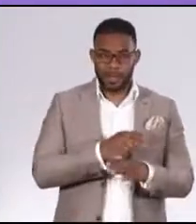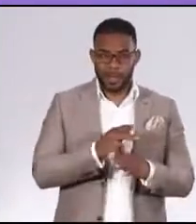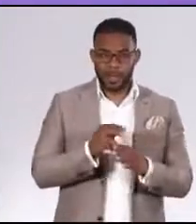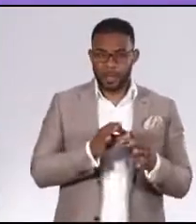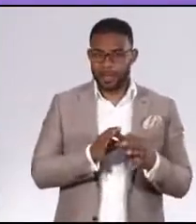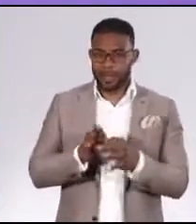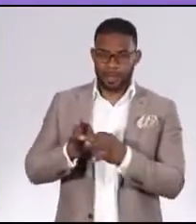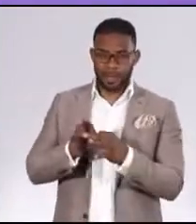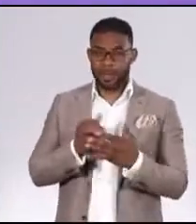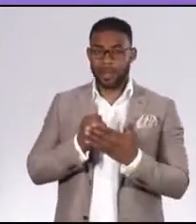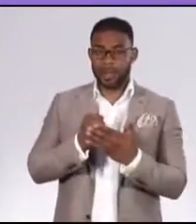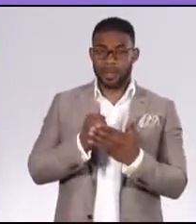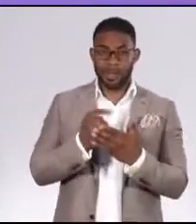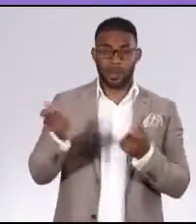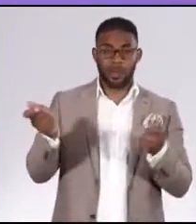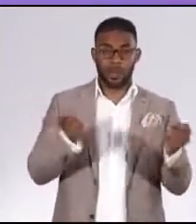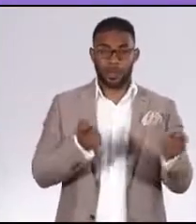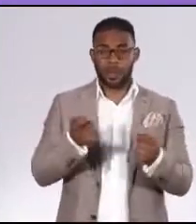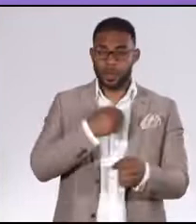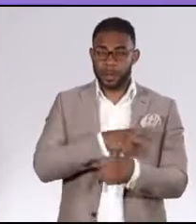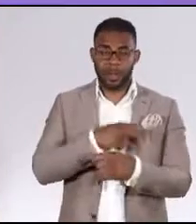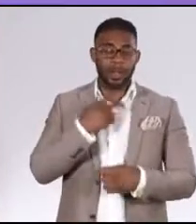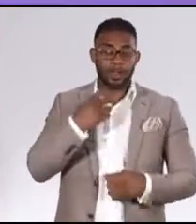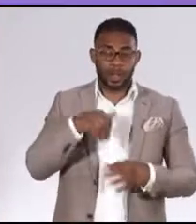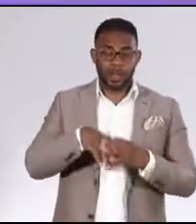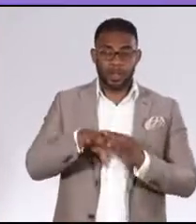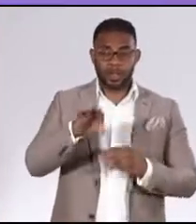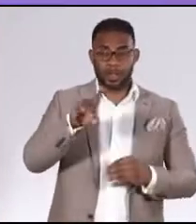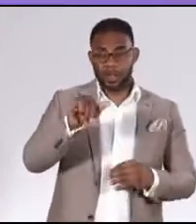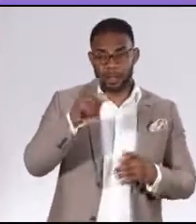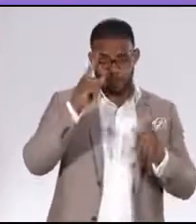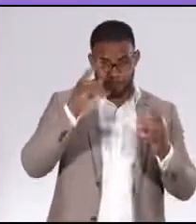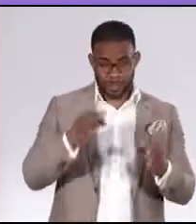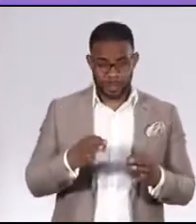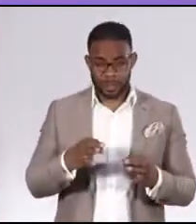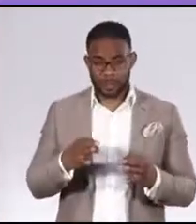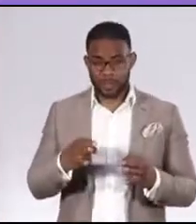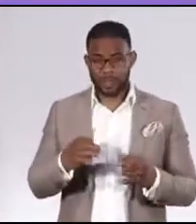helping bring patient voices into fda decisions and help to create